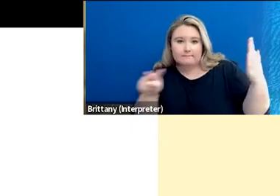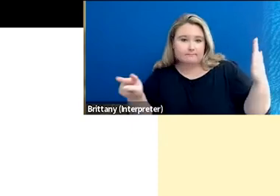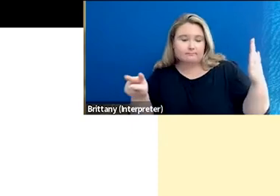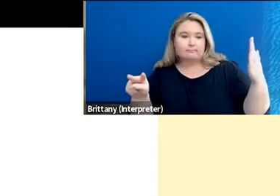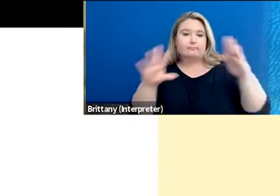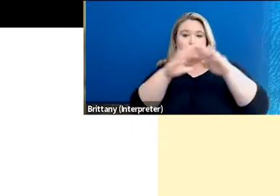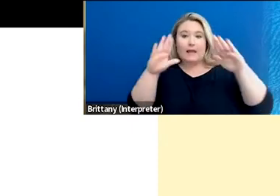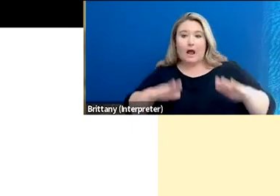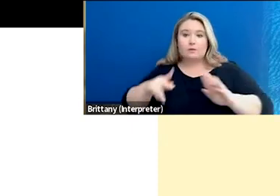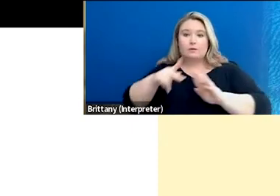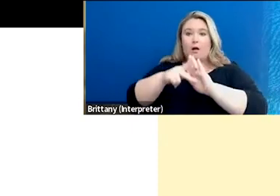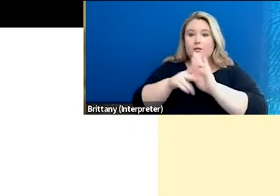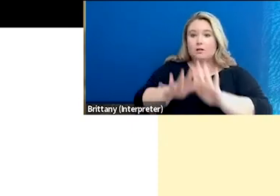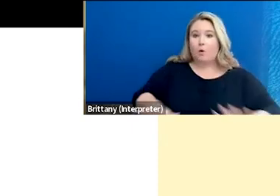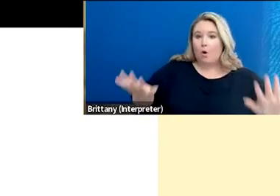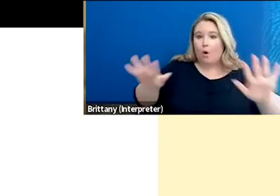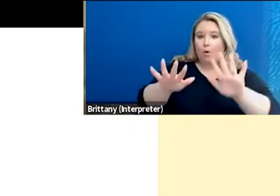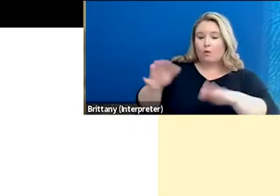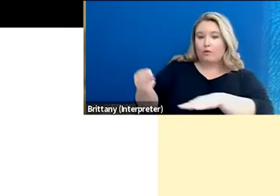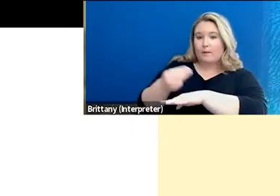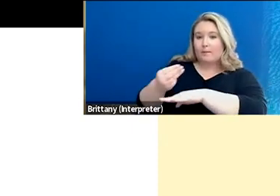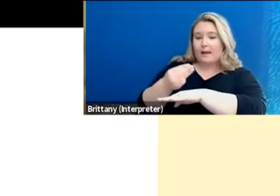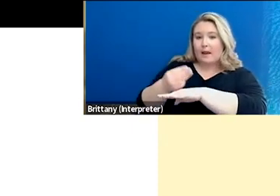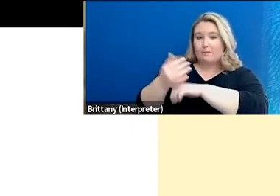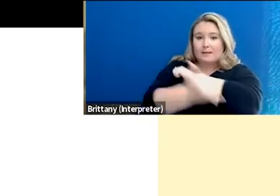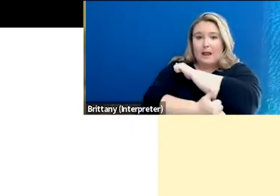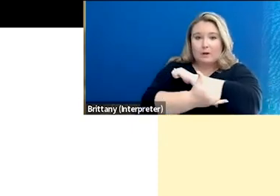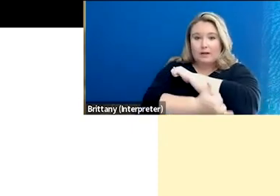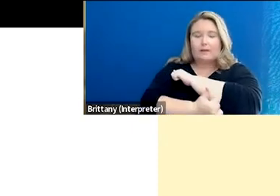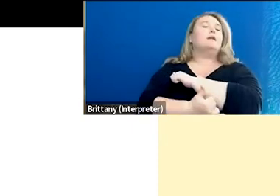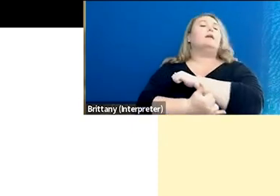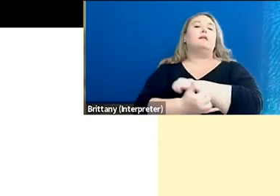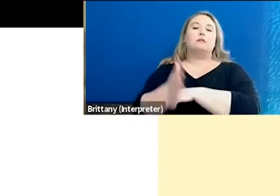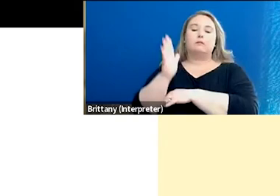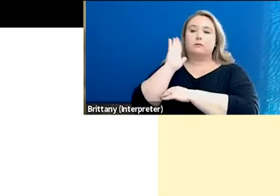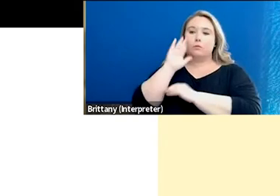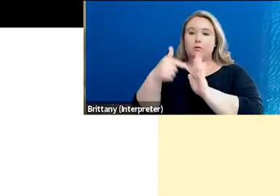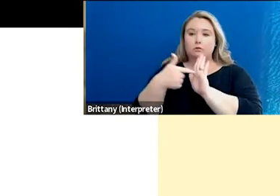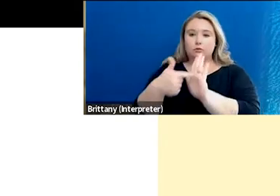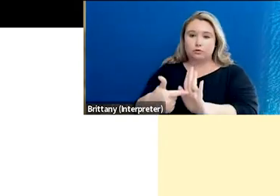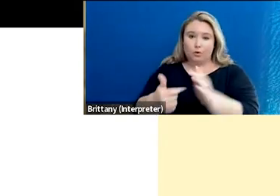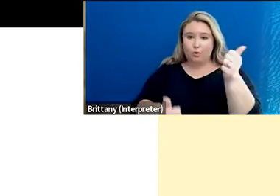across Miami-Dade County to show which ones have the best practices